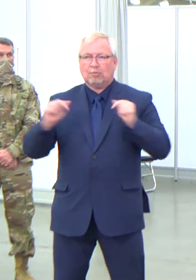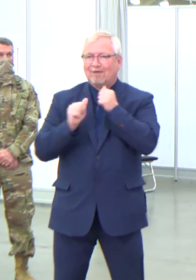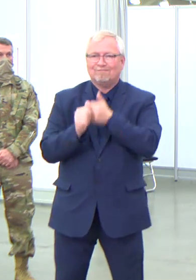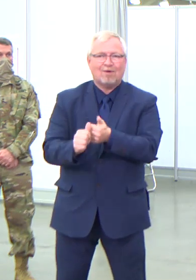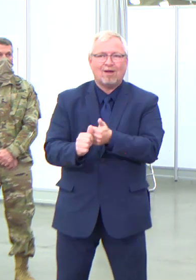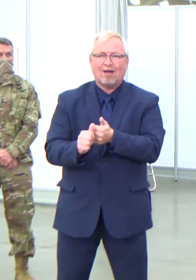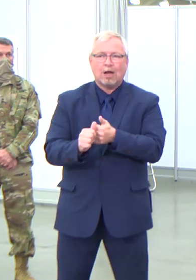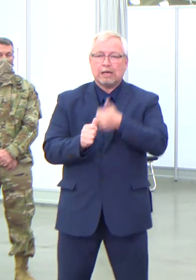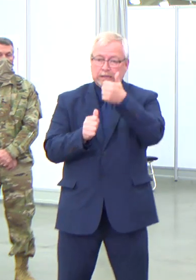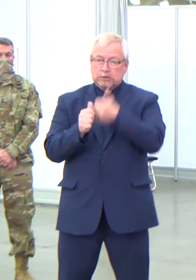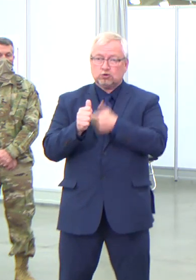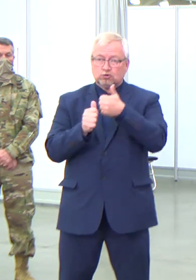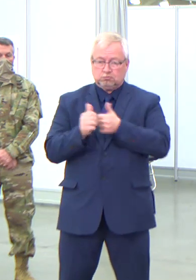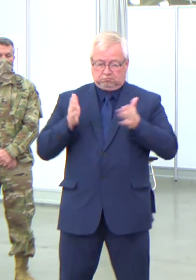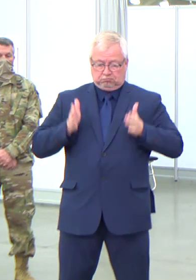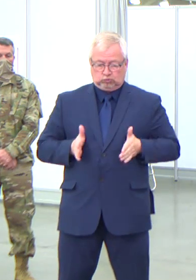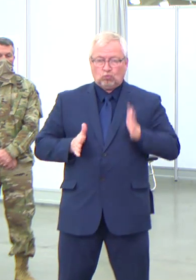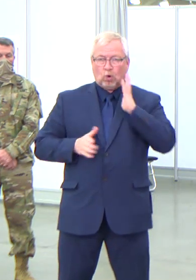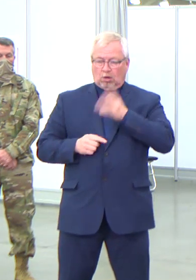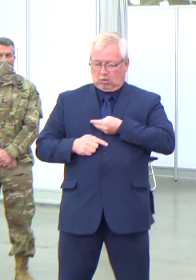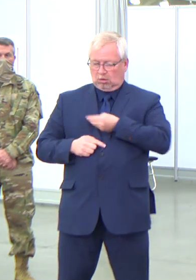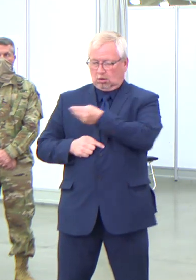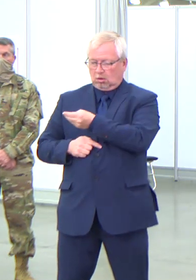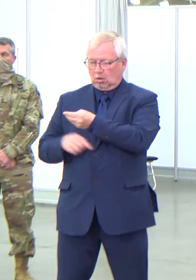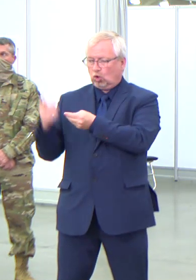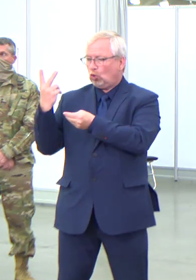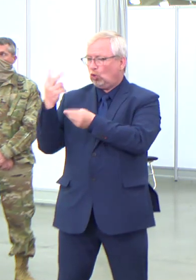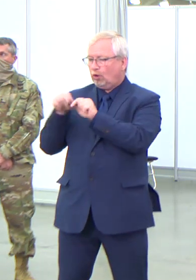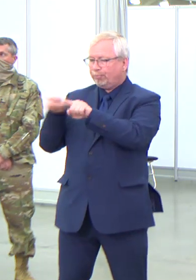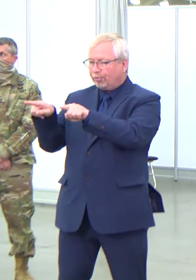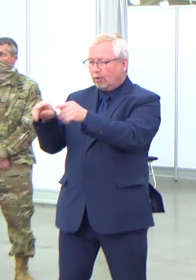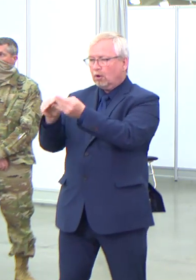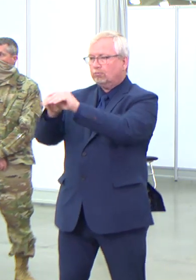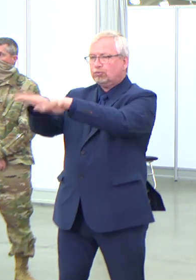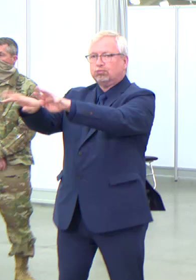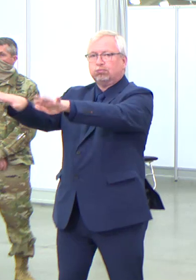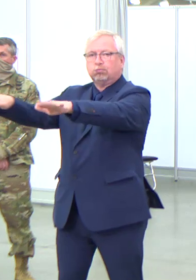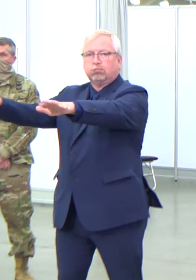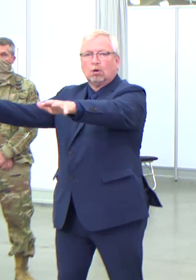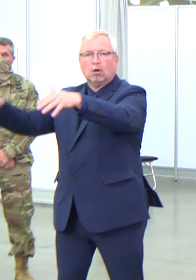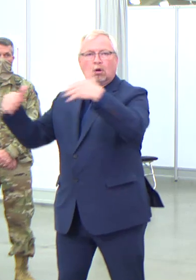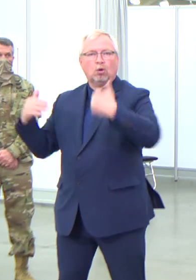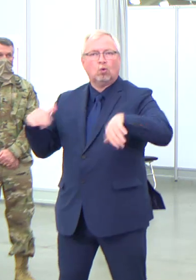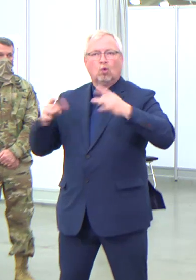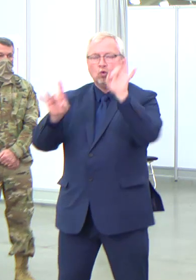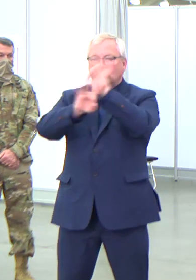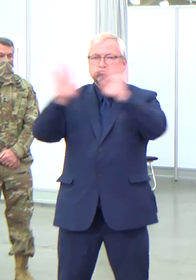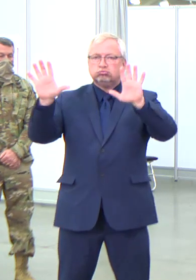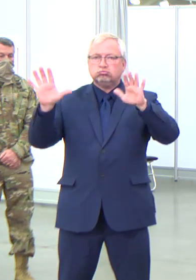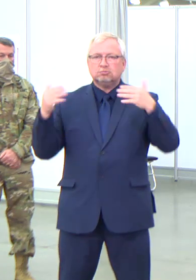distancing measures in place, on average one person can infect 2-3 others, and each of those 2-3 can